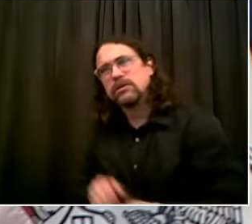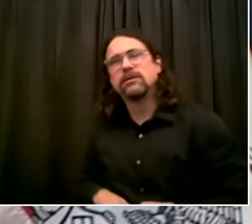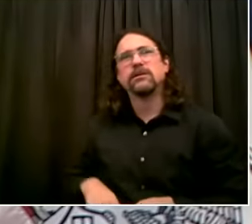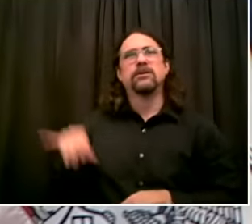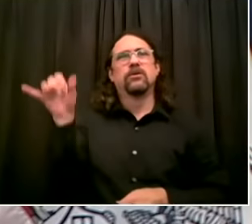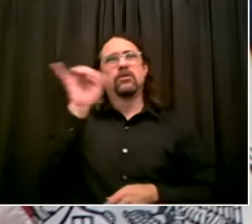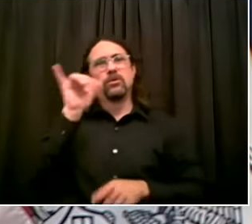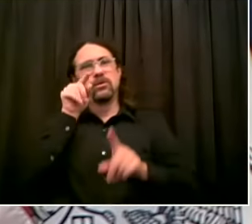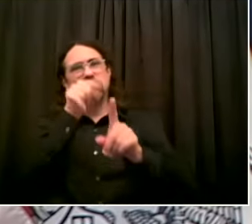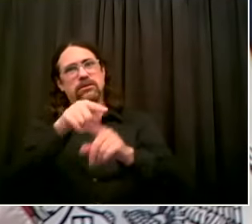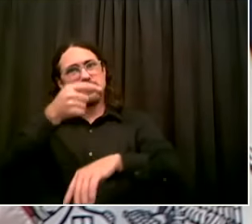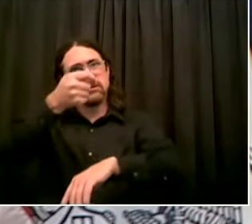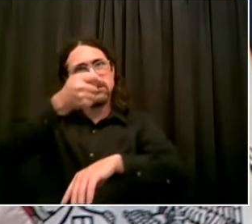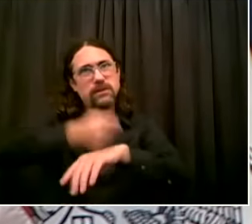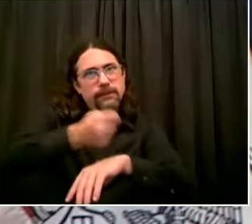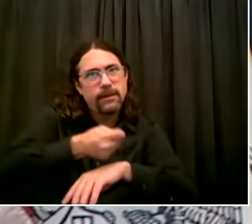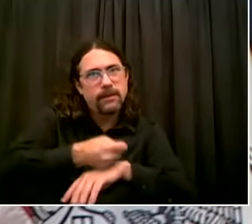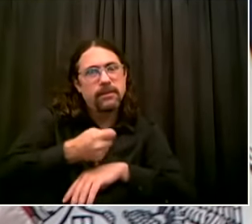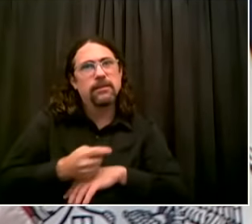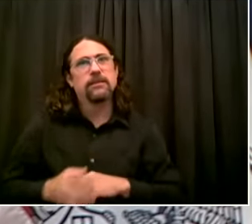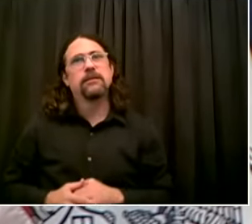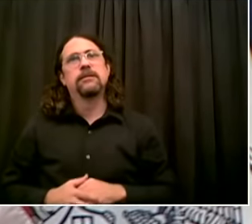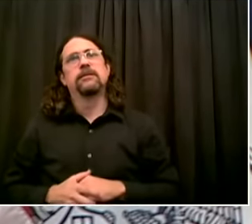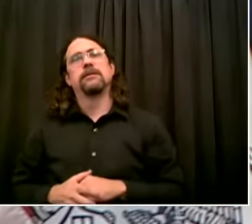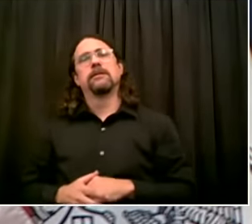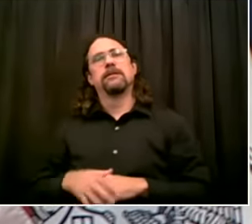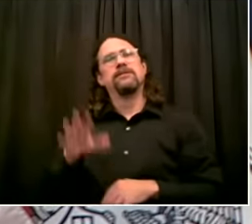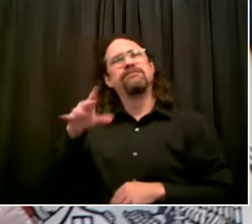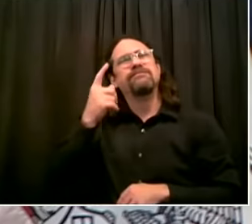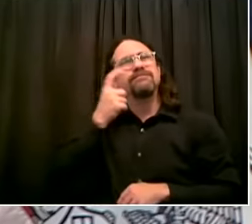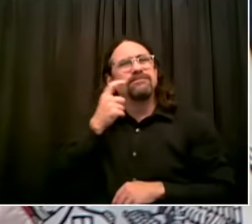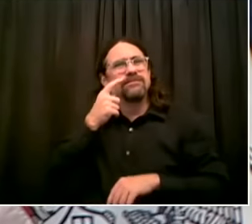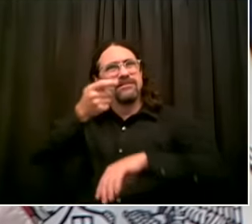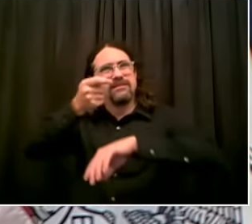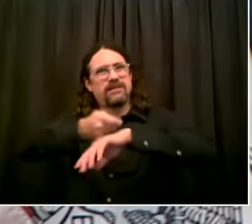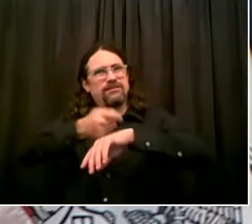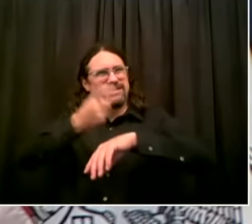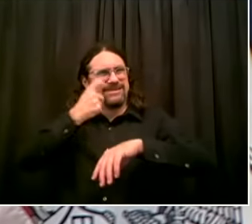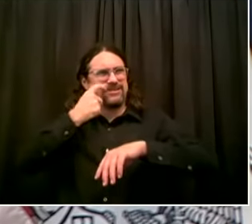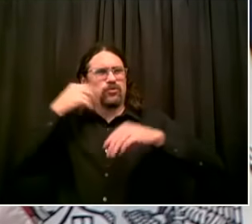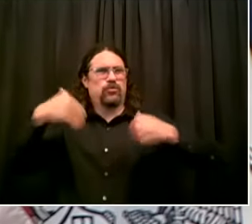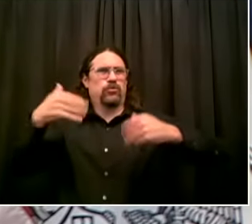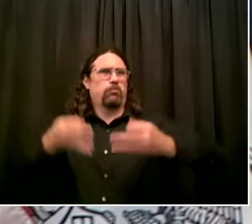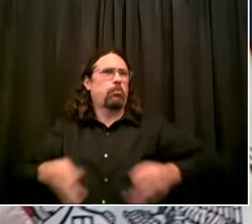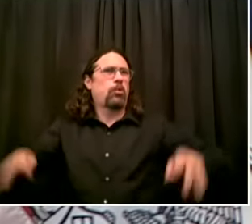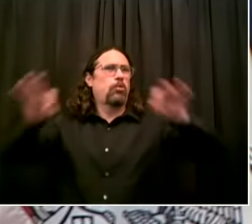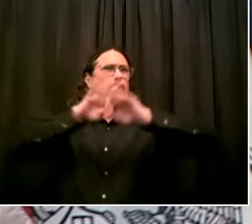IF THEY DO NOT FOLLOW THE COMMISSOIN'S ORDER ON HEALTH